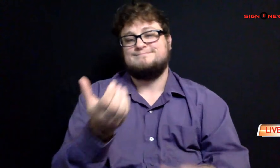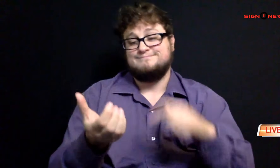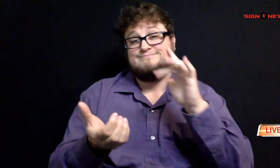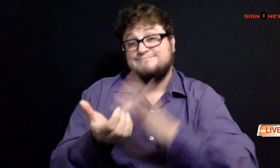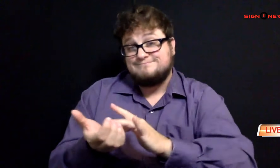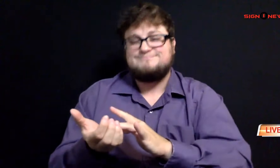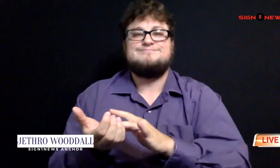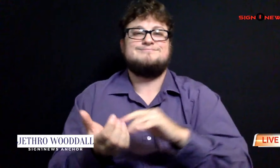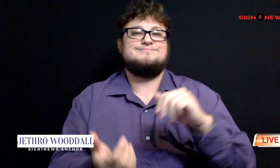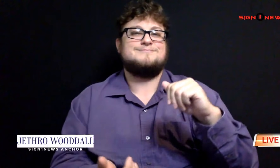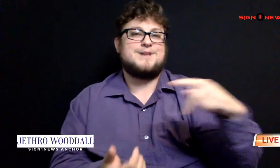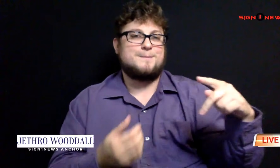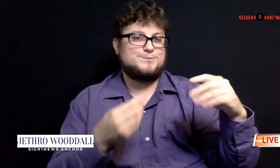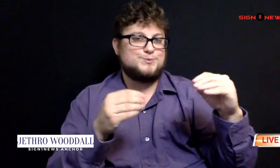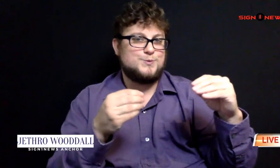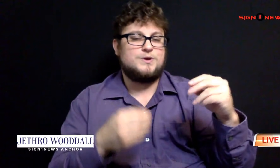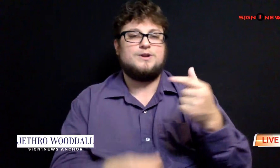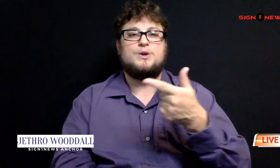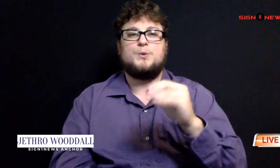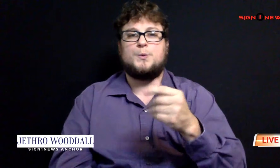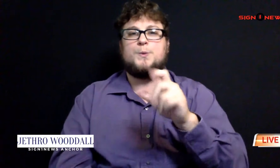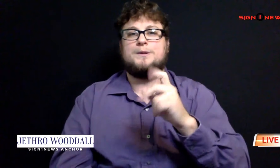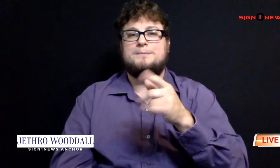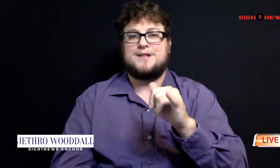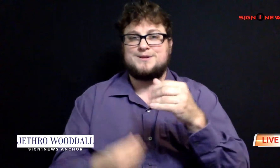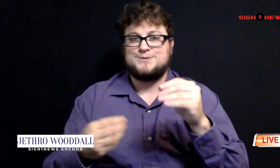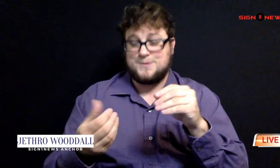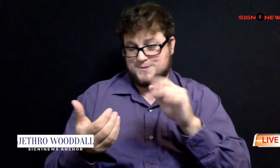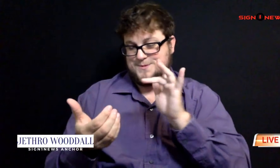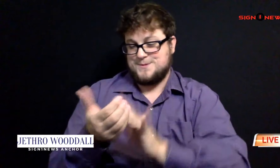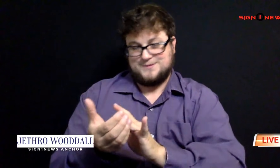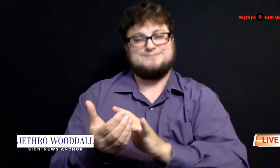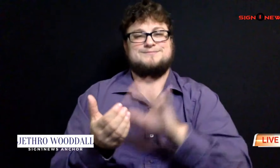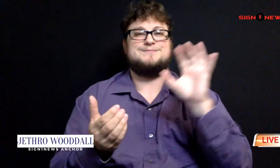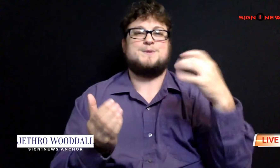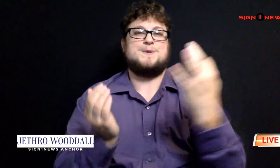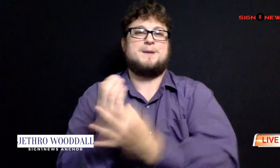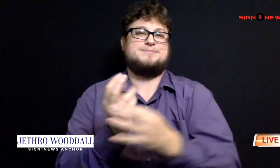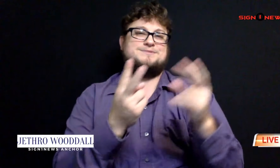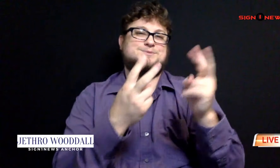you can download the sign one news app by heading to the app store or google by heading to the app store or google play store on your smartphone